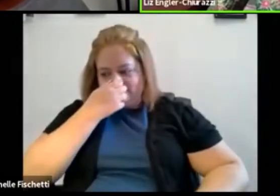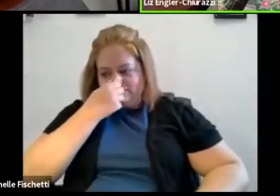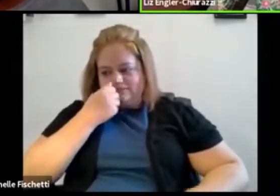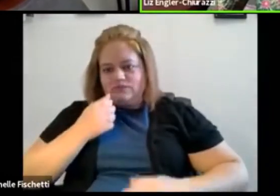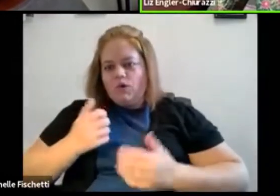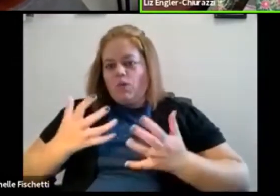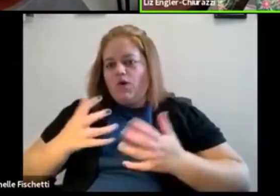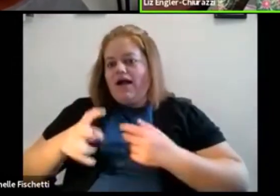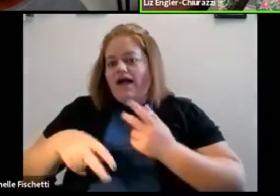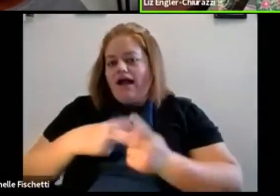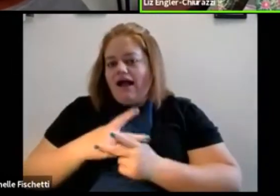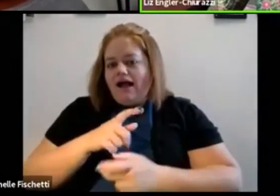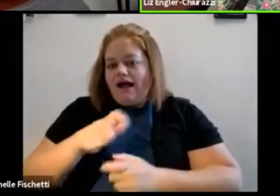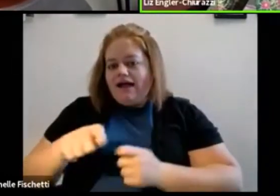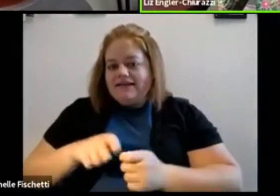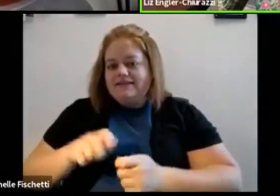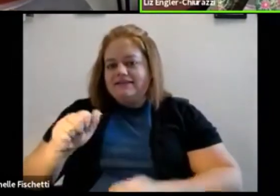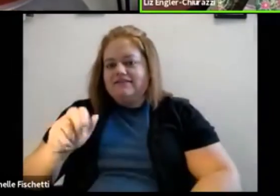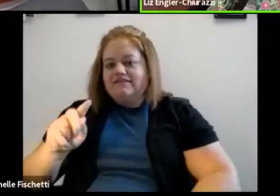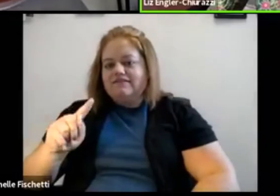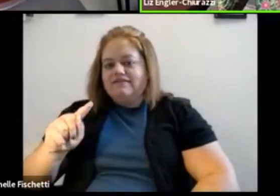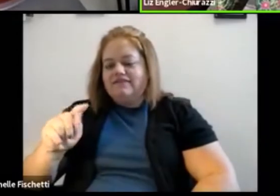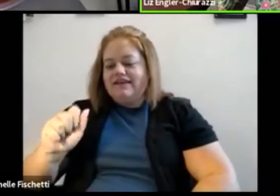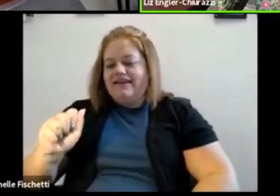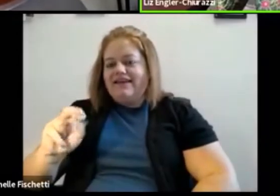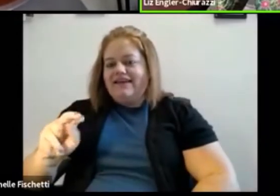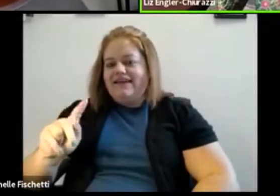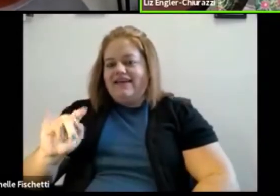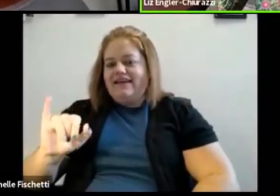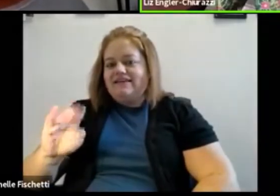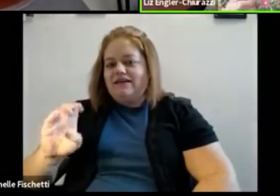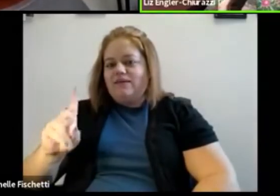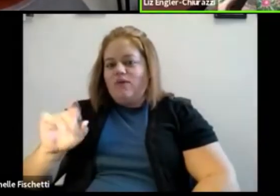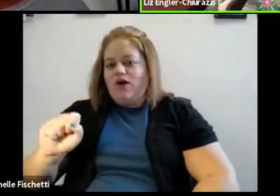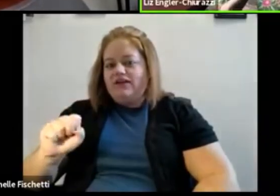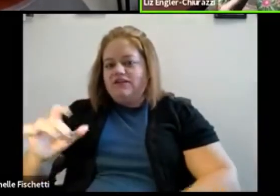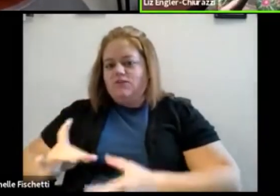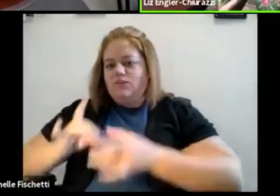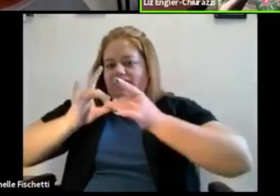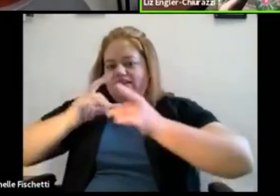cells like b-cells are doing inside the brain so when we get stressed out what